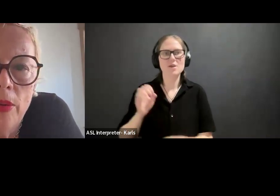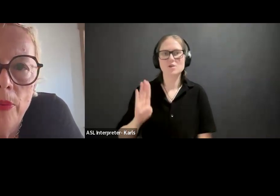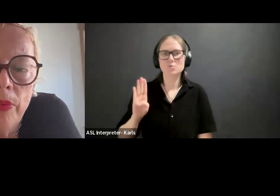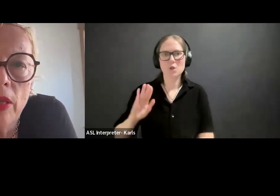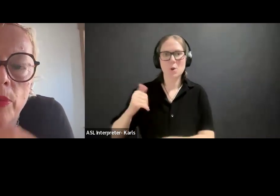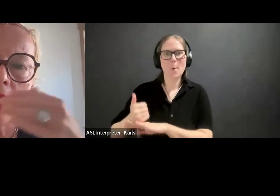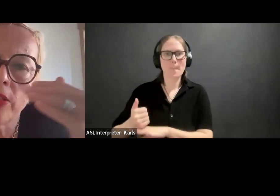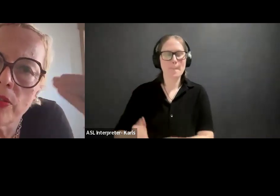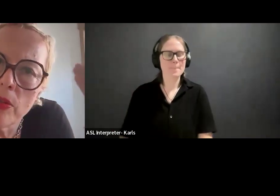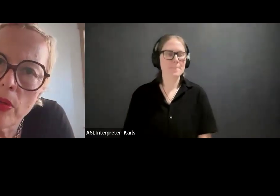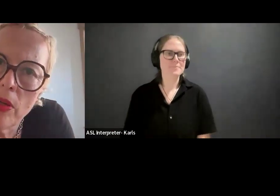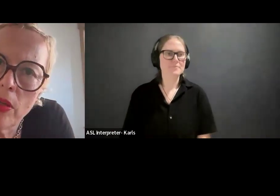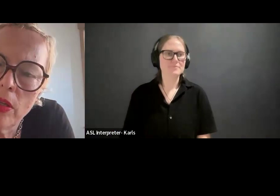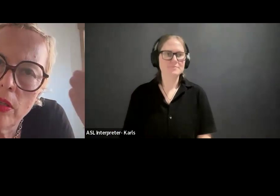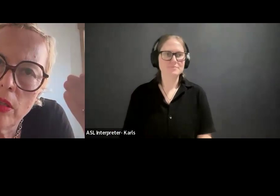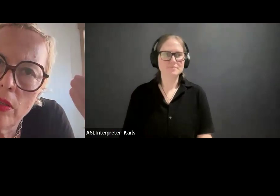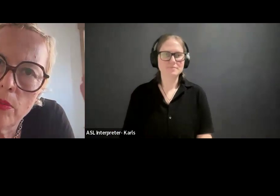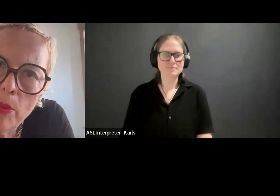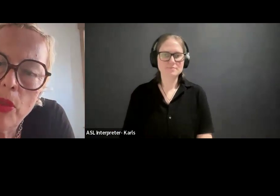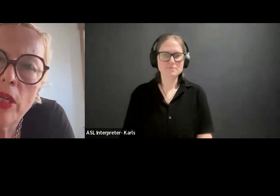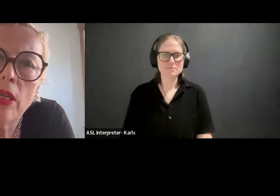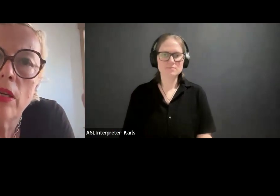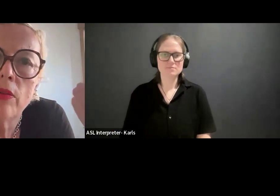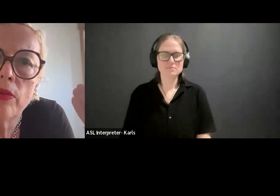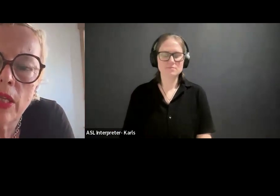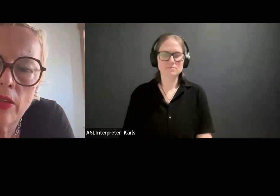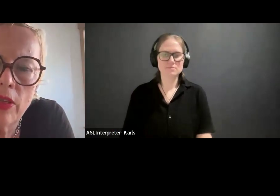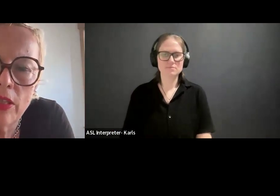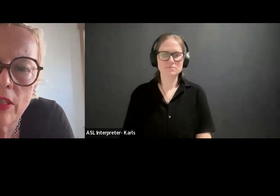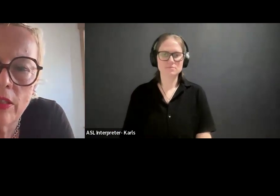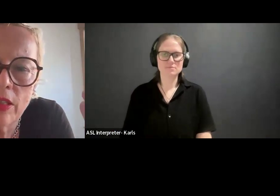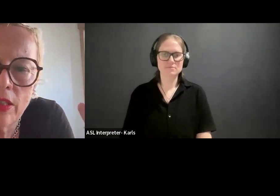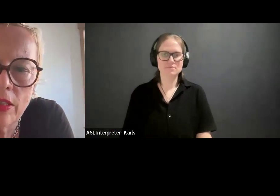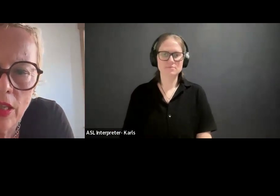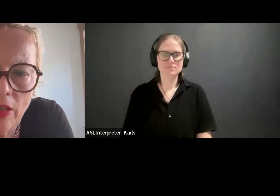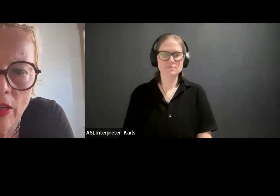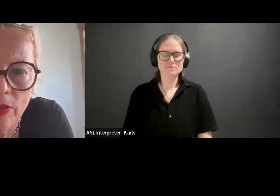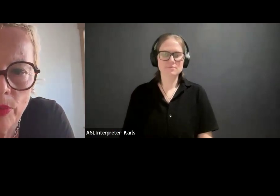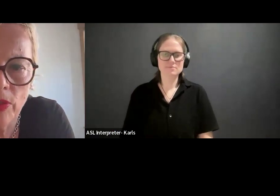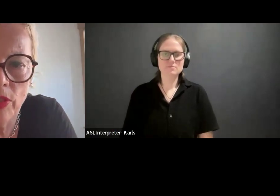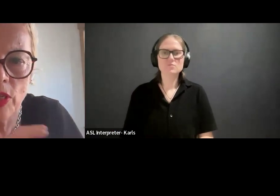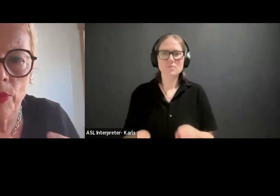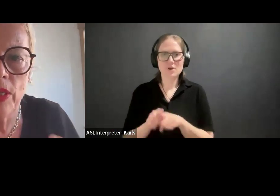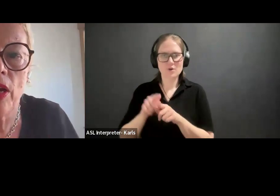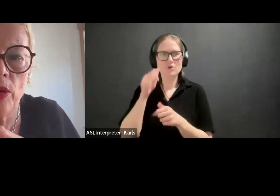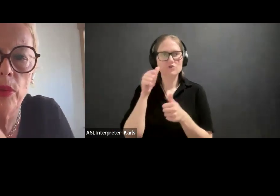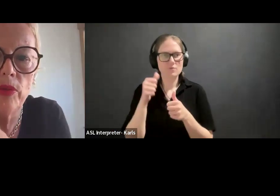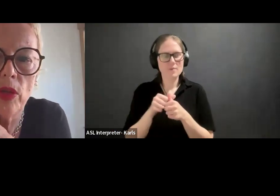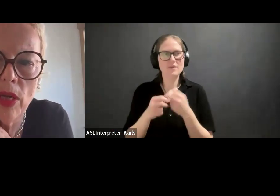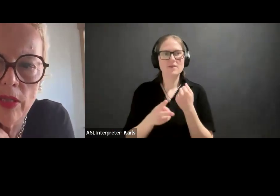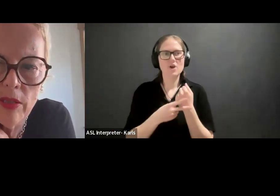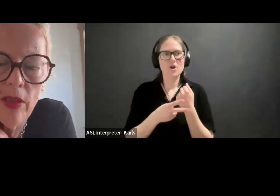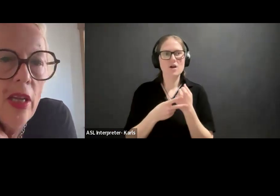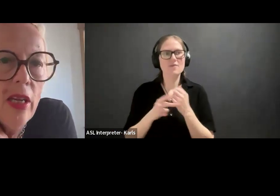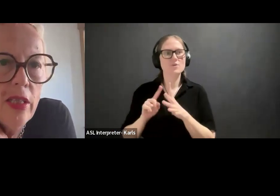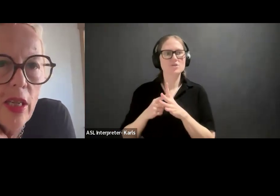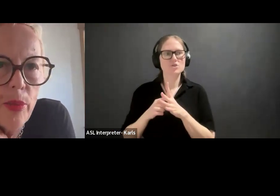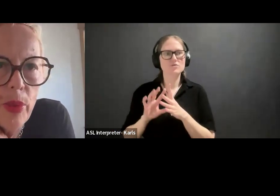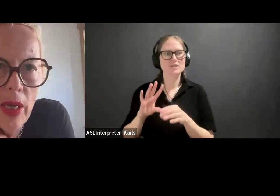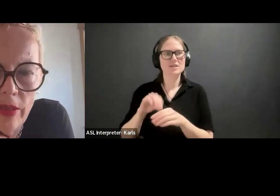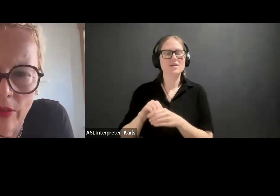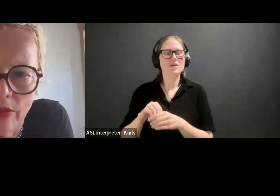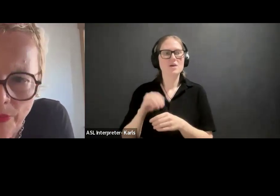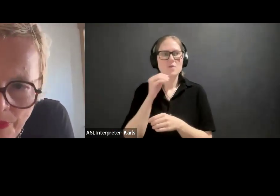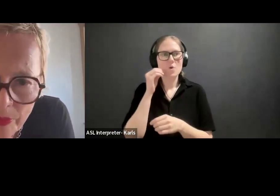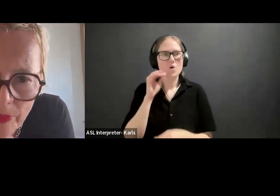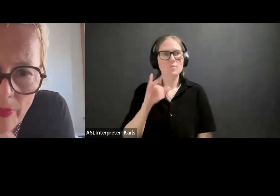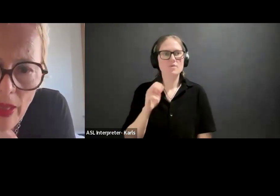Um, but I'd also got a memory of hearing that the archive had originally been in the home of John Nessel and Dab Adol.